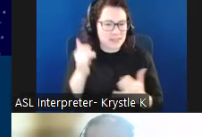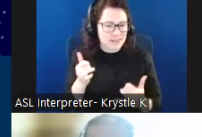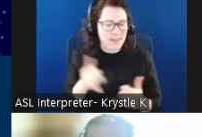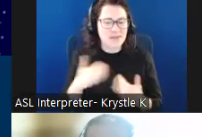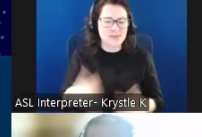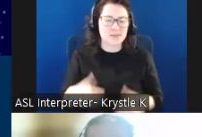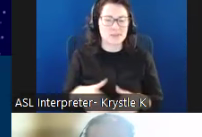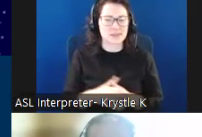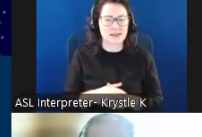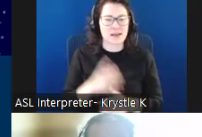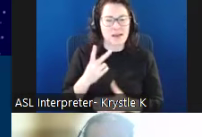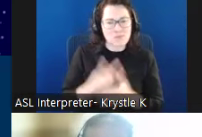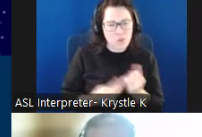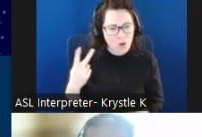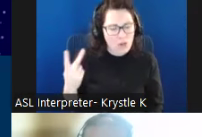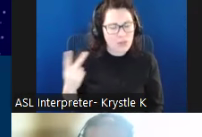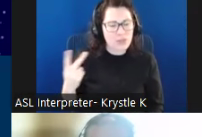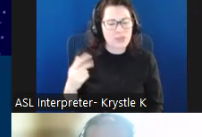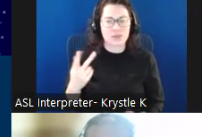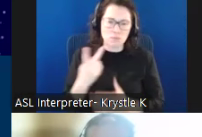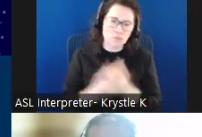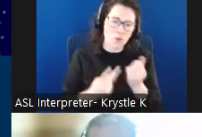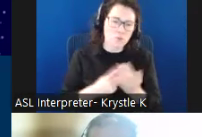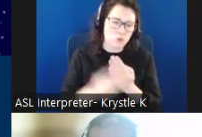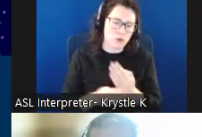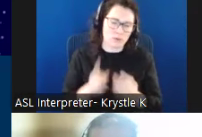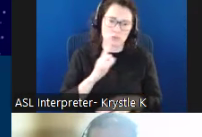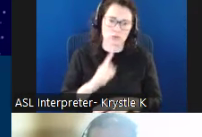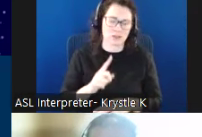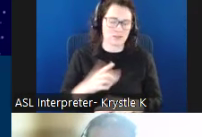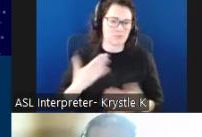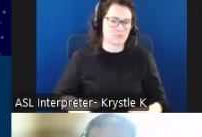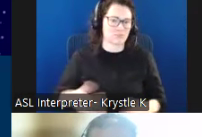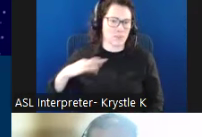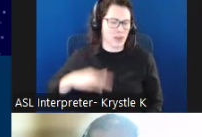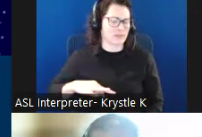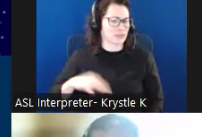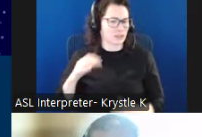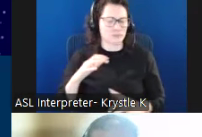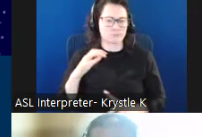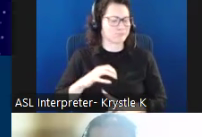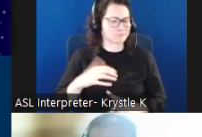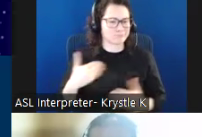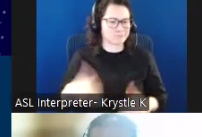we both have both of the programs have